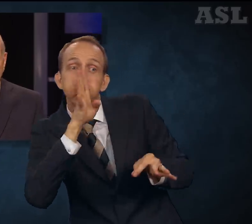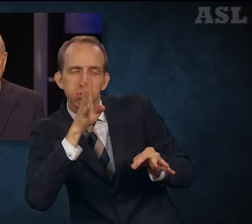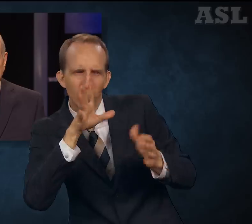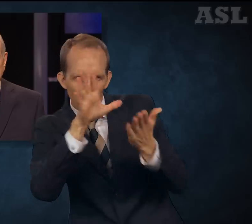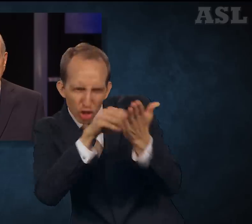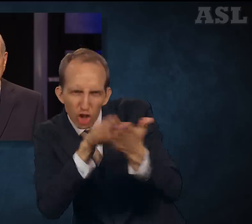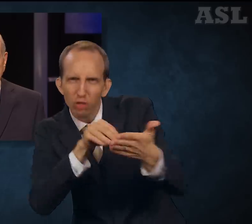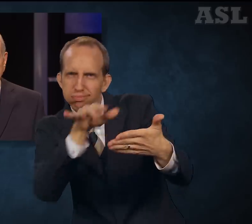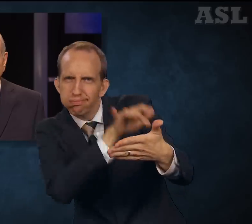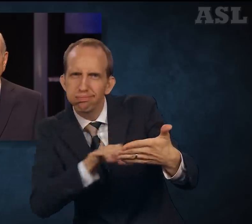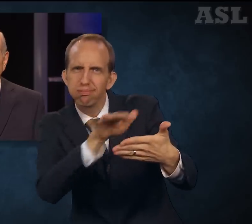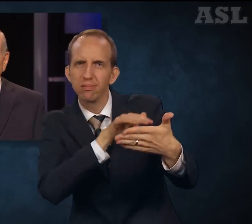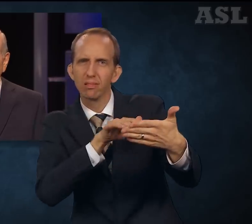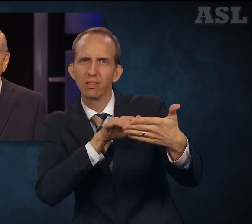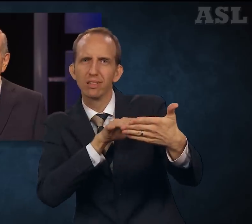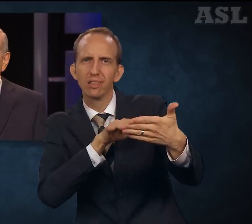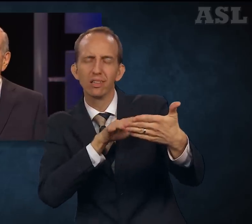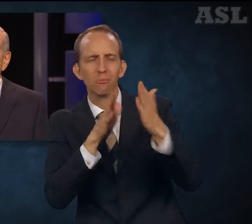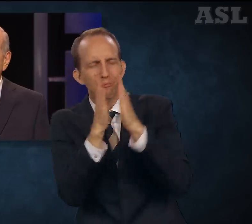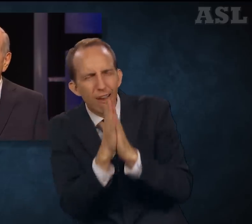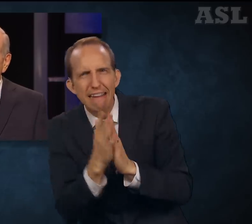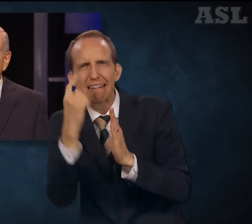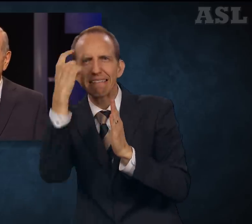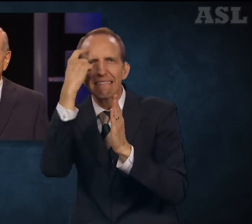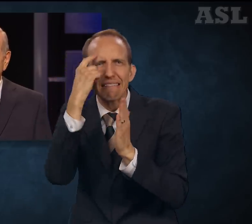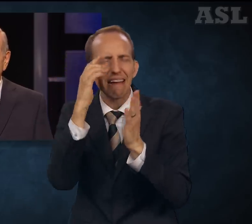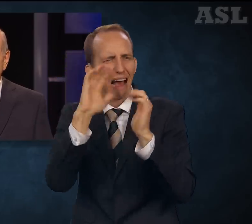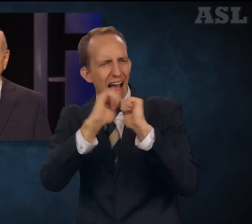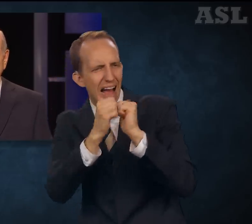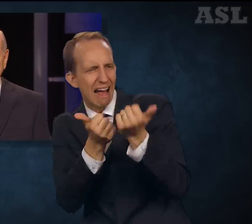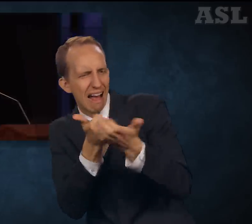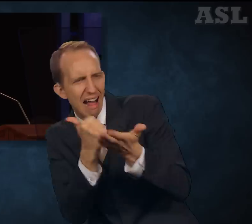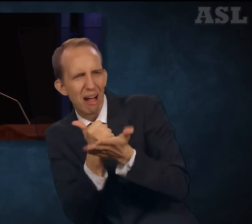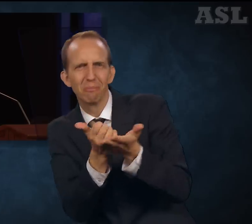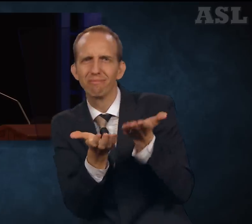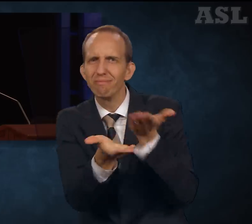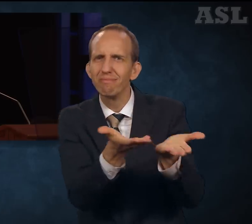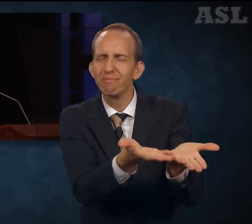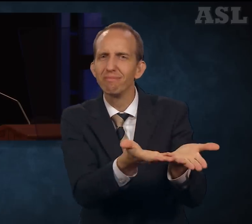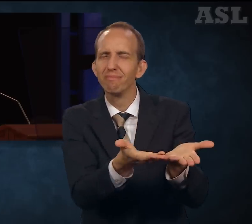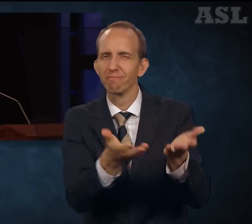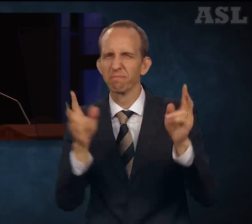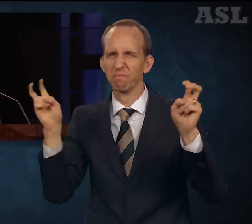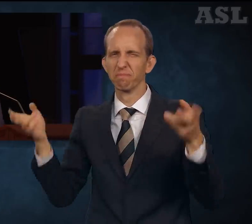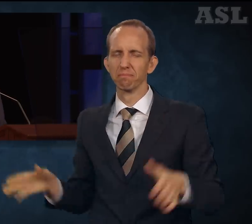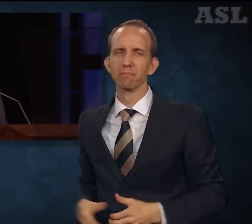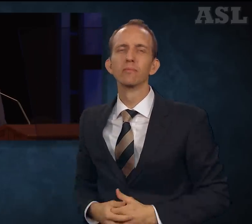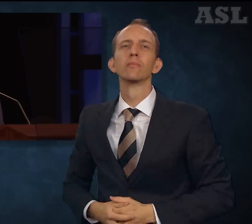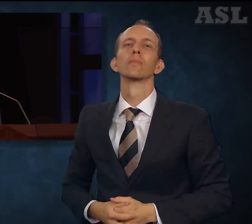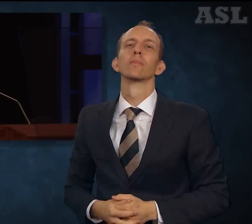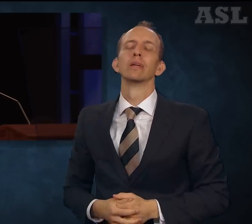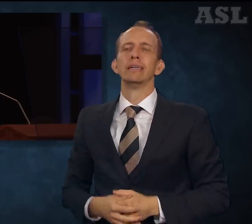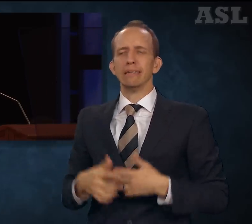LANGUAGE.